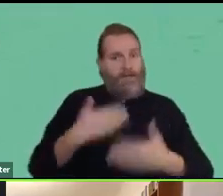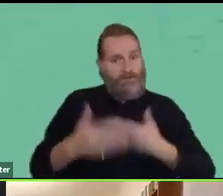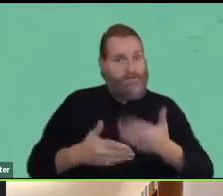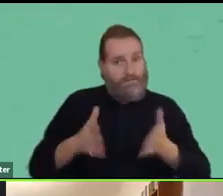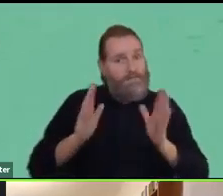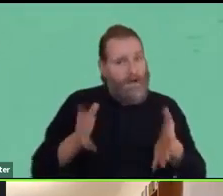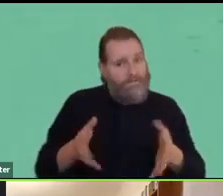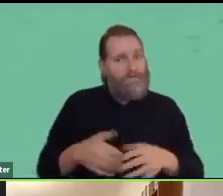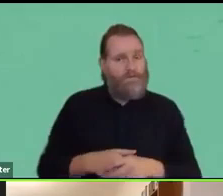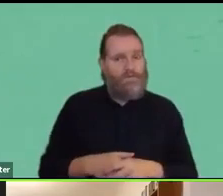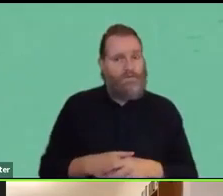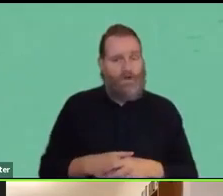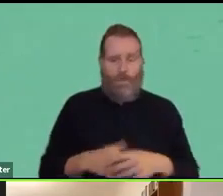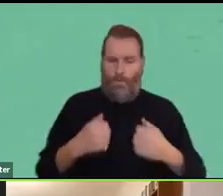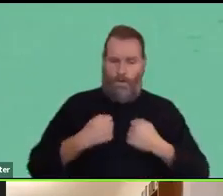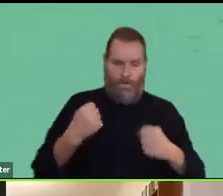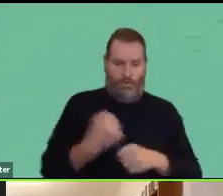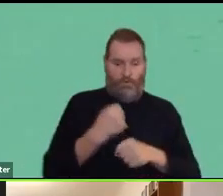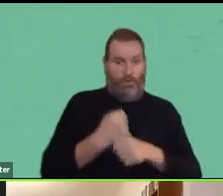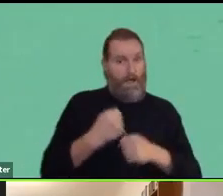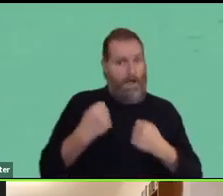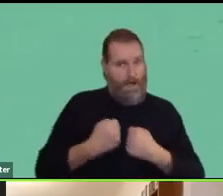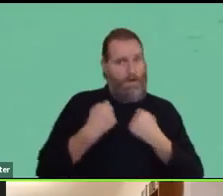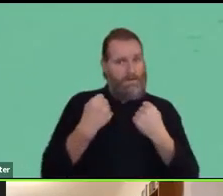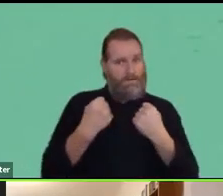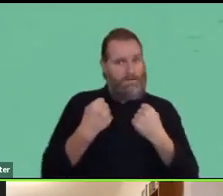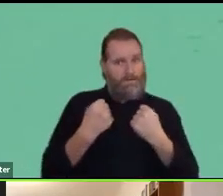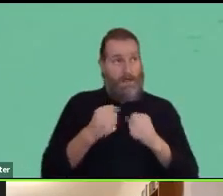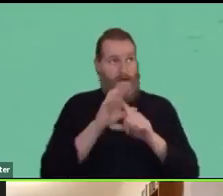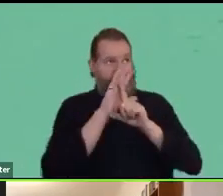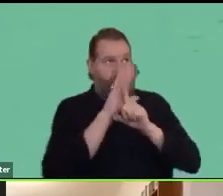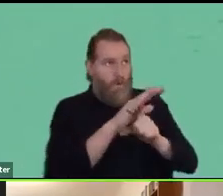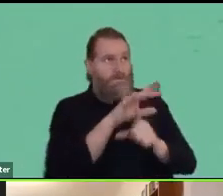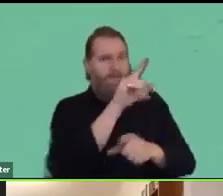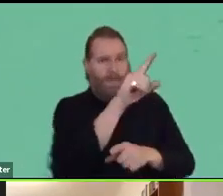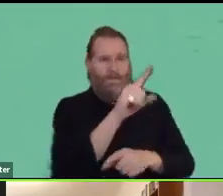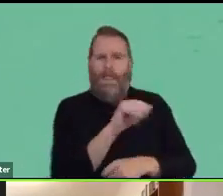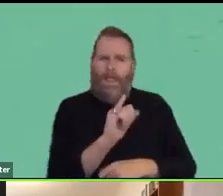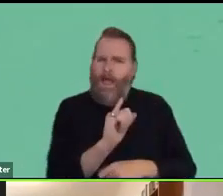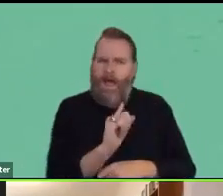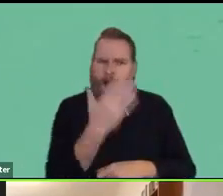as well and ultimately to make the government pay the price for their arrogance total lack